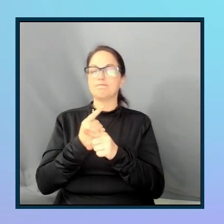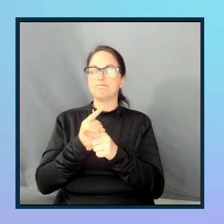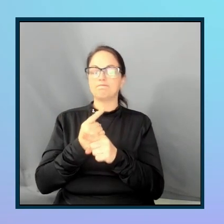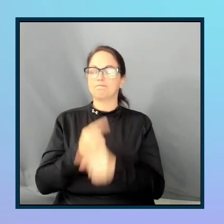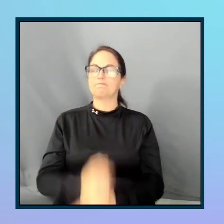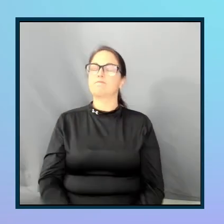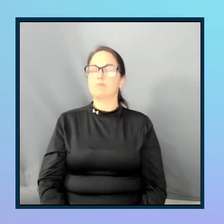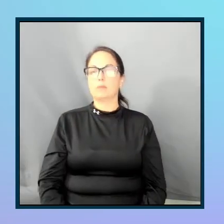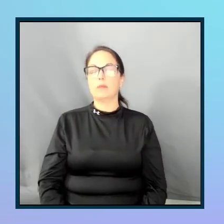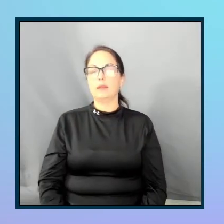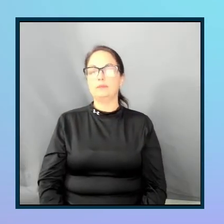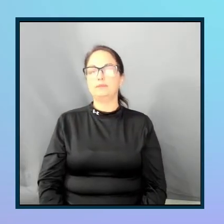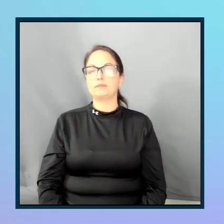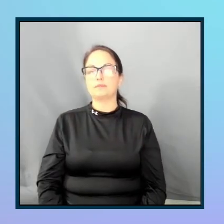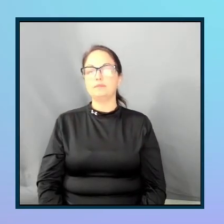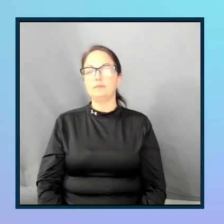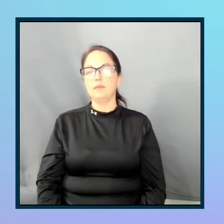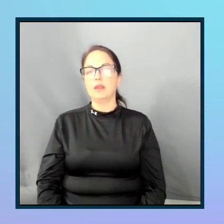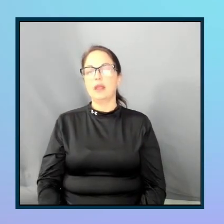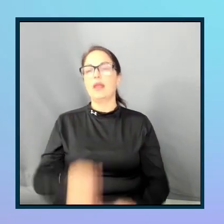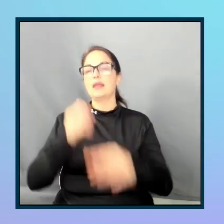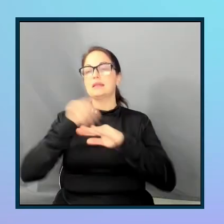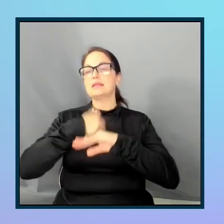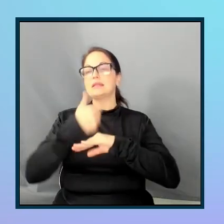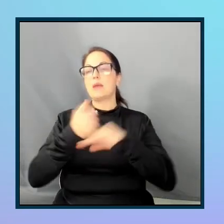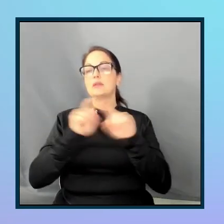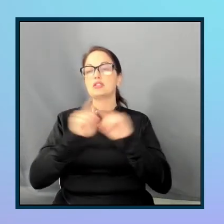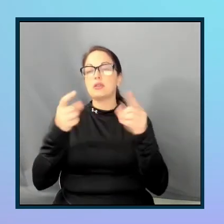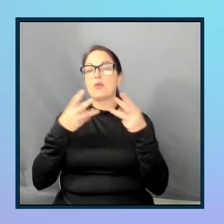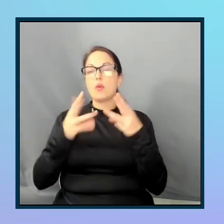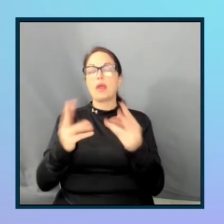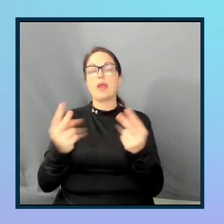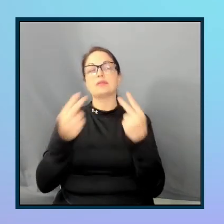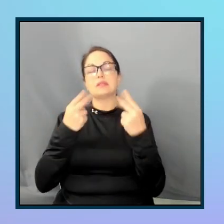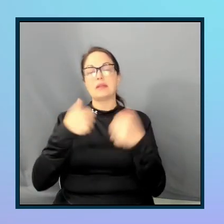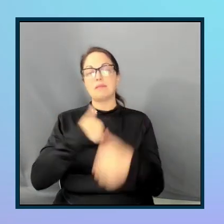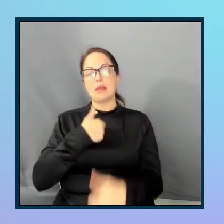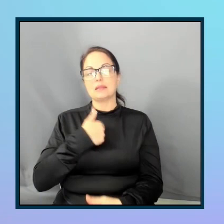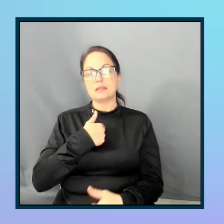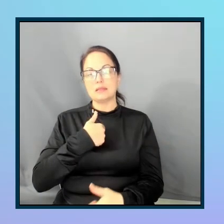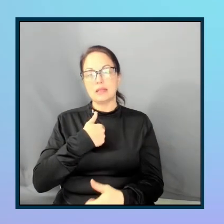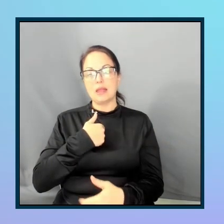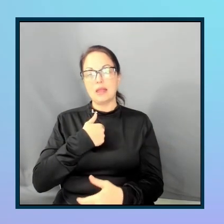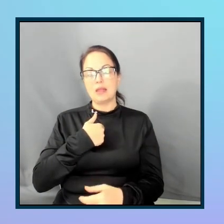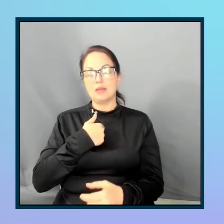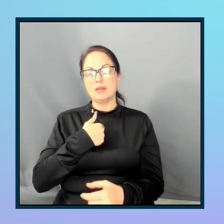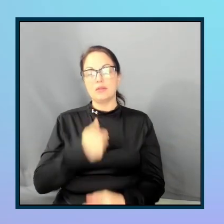And reestablish a different way of seeing myself. And so once I can get to that point,